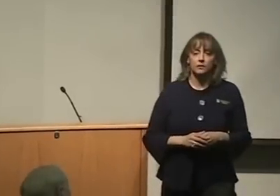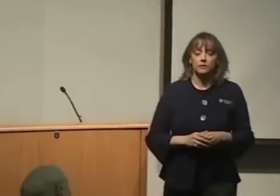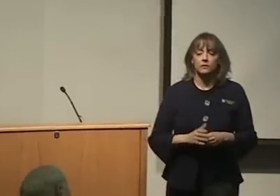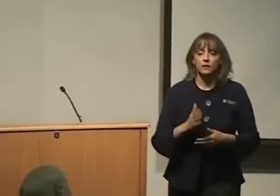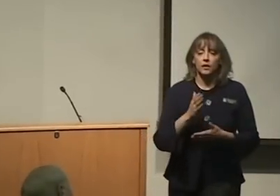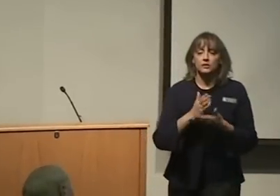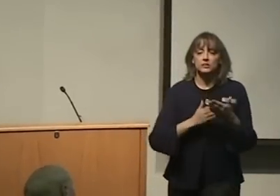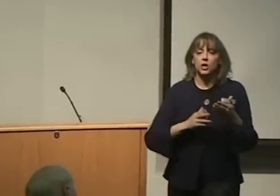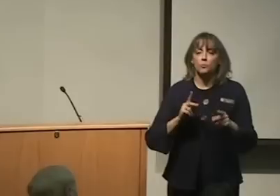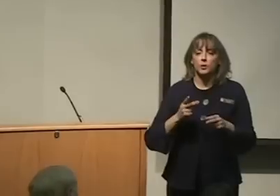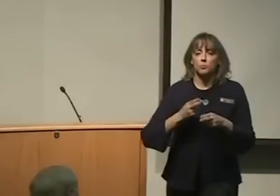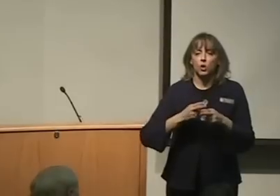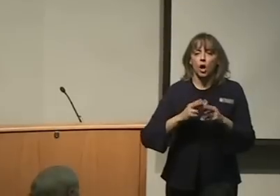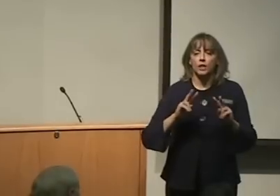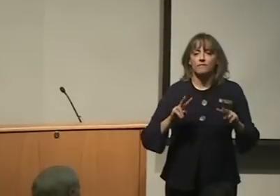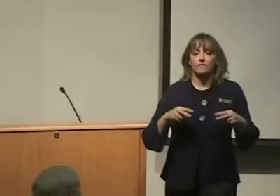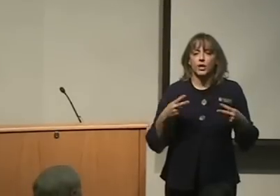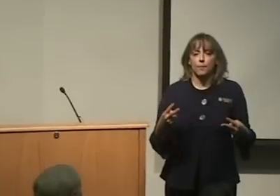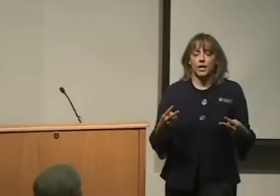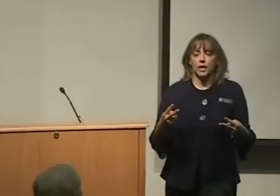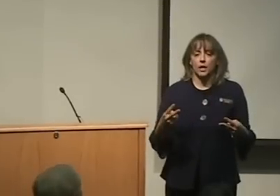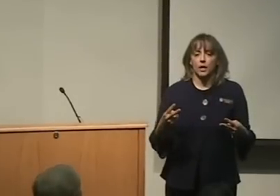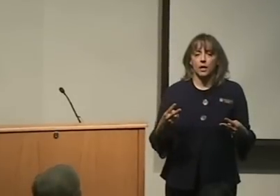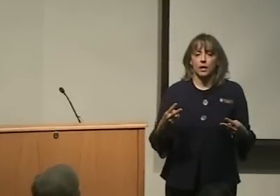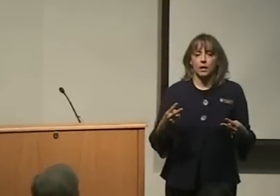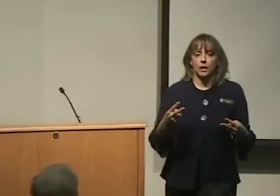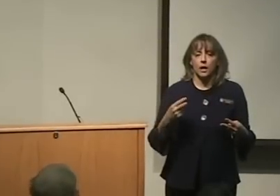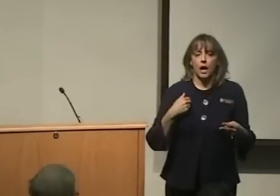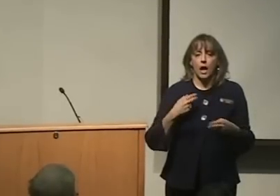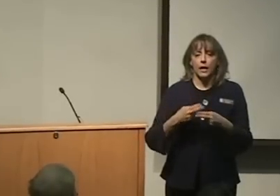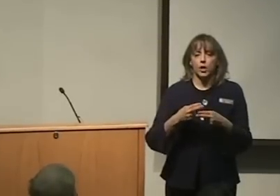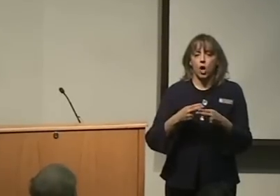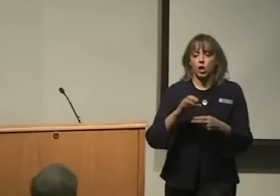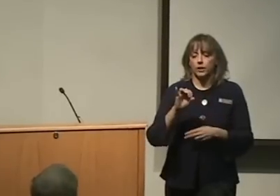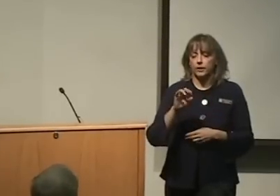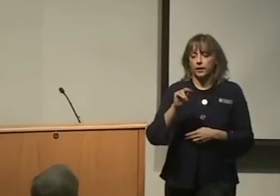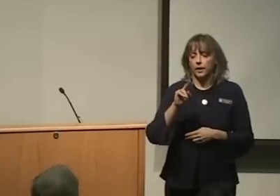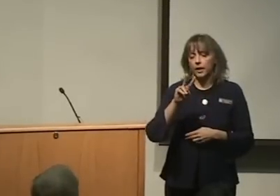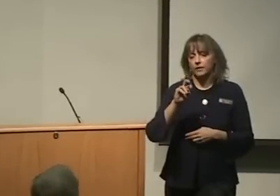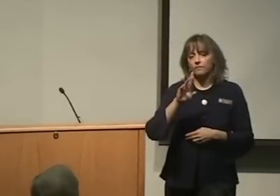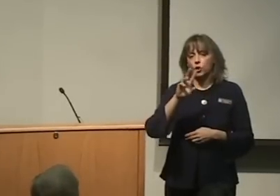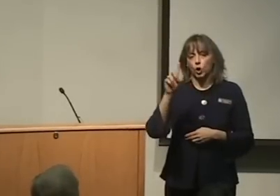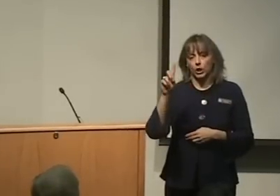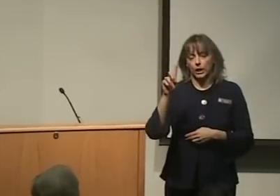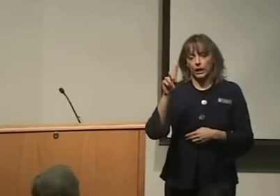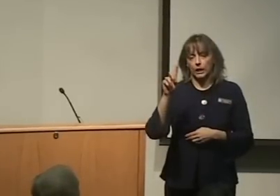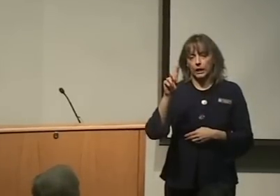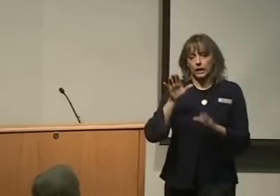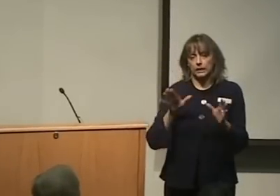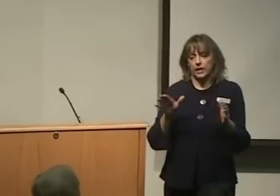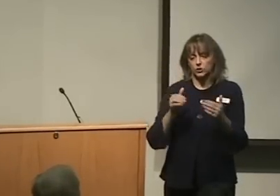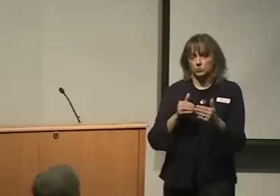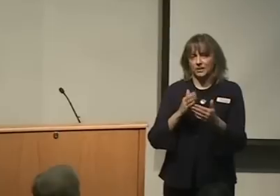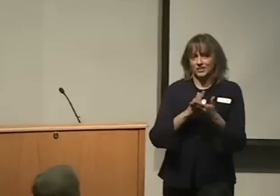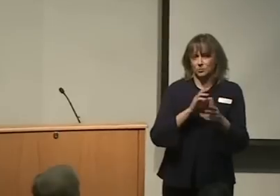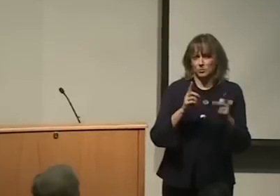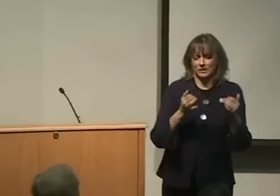and then people stole that and started calling it flipping. And I said, well, flipping I'm going to think of something because I don't like flipping. So that's why it's naked.